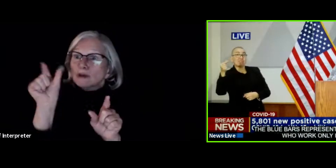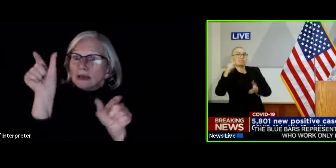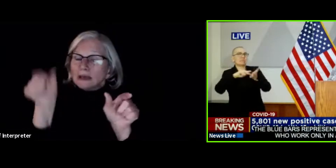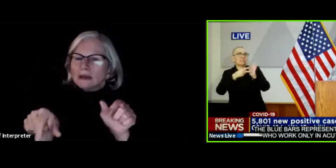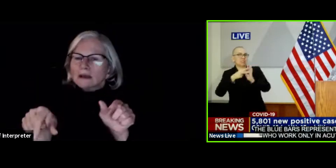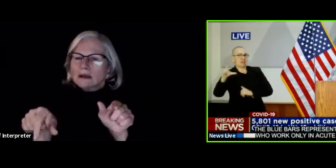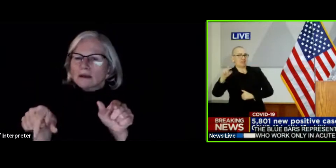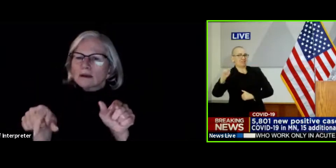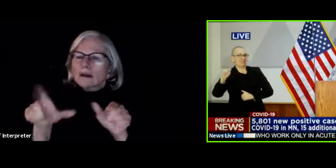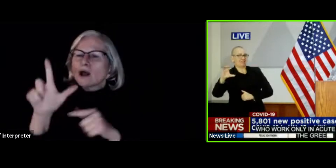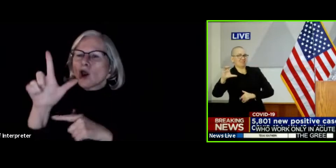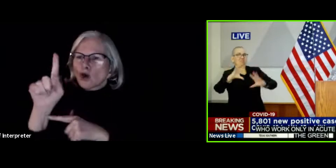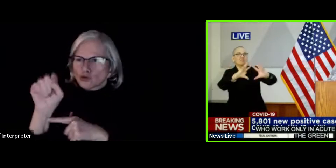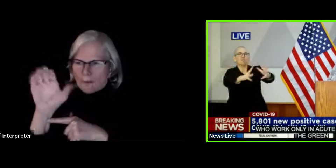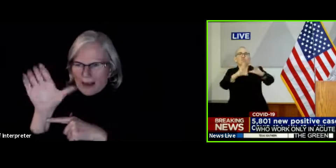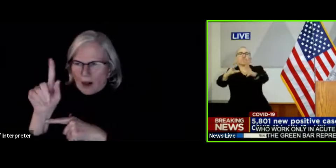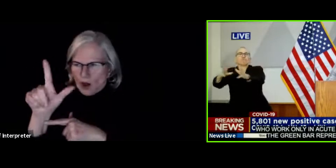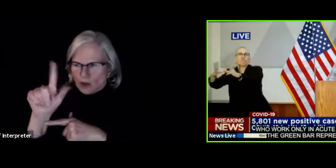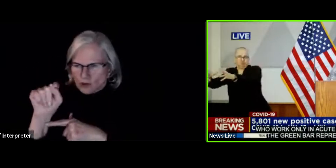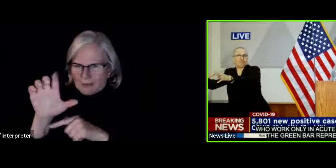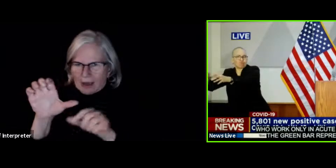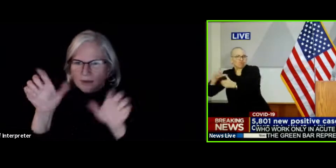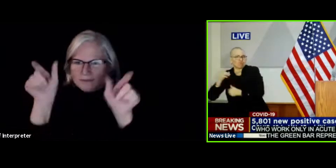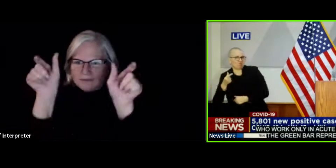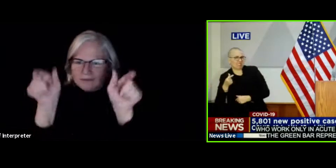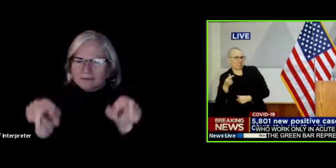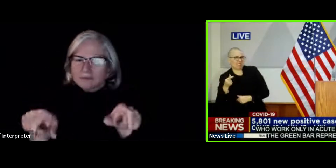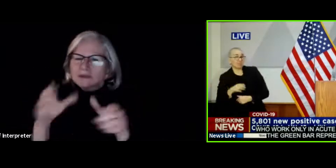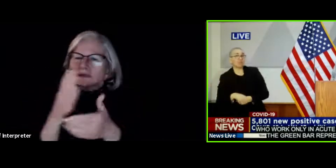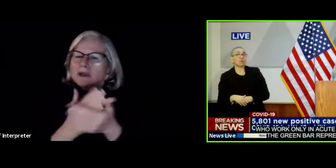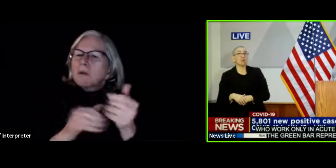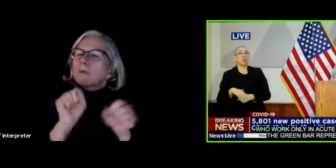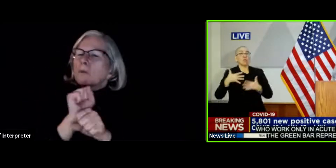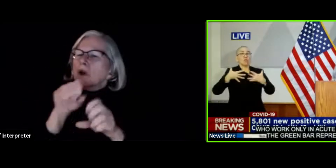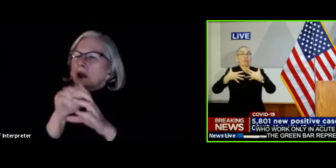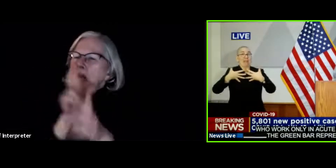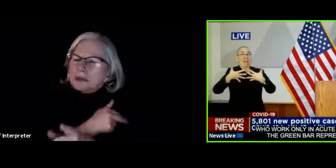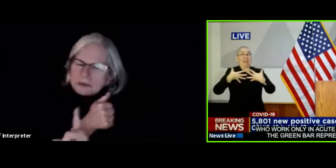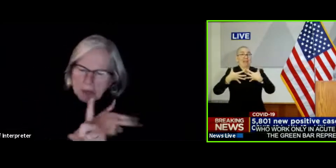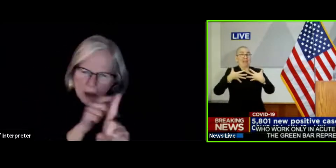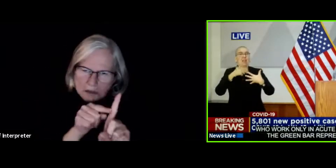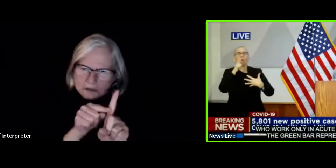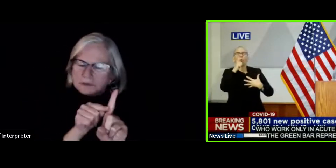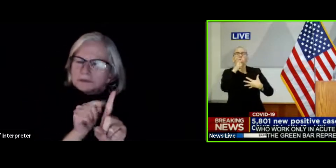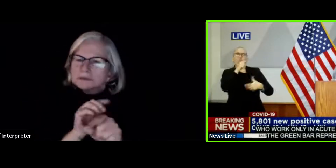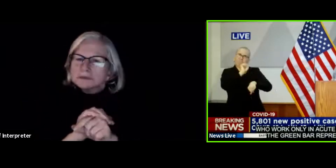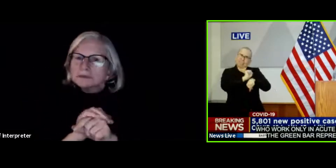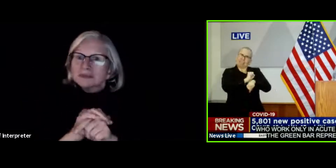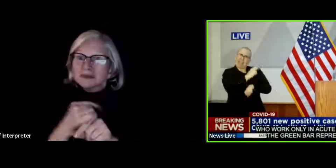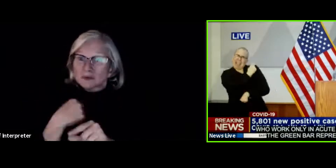ALSO WORK IN ACUTE CARE SETTING BUT YOU CAN JUST SEE THERE, THE RISE IN CASES AMONG HEALTH CARE WORKERS GENERALLY